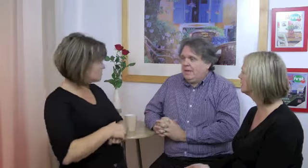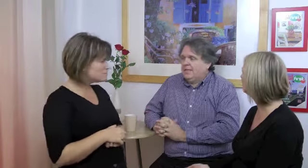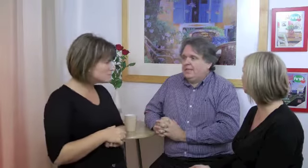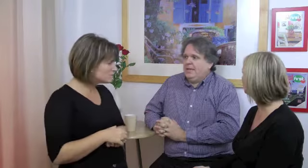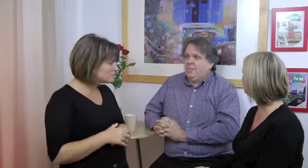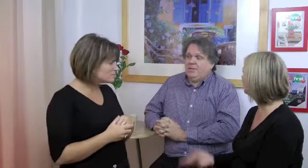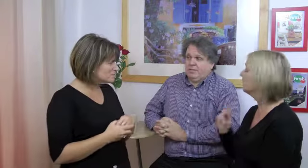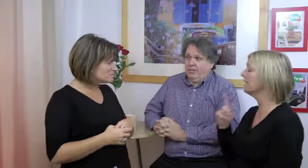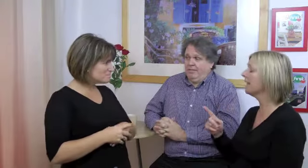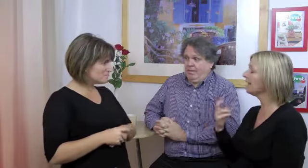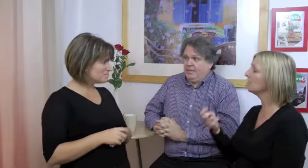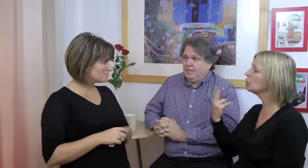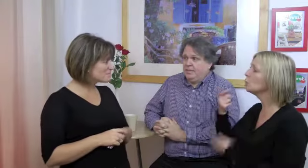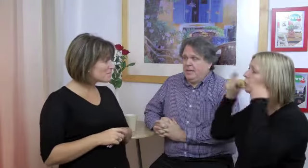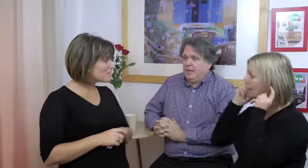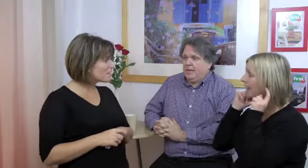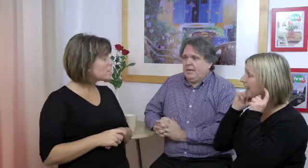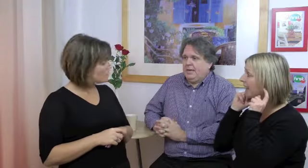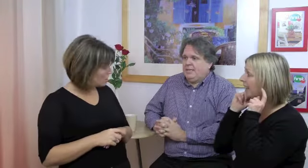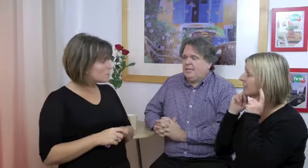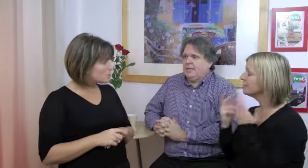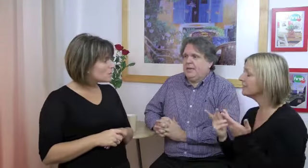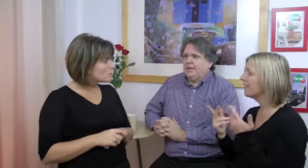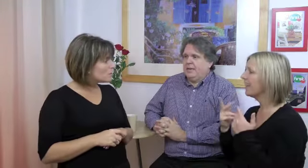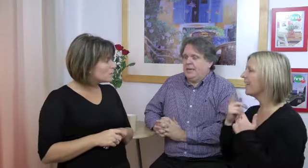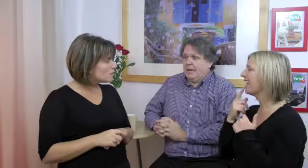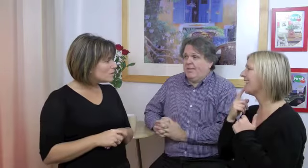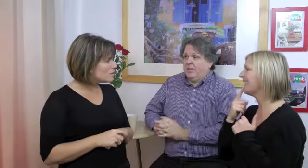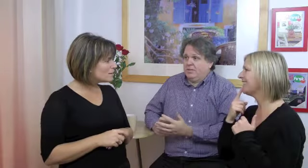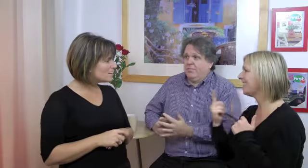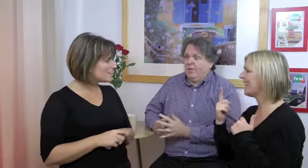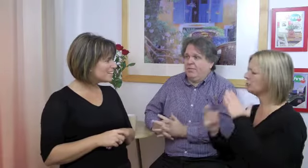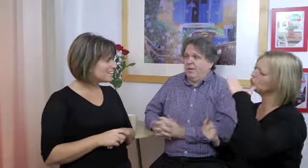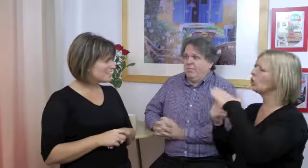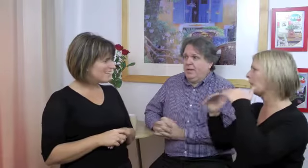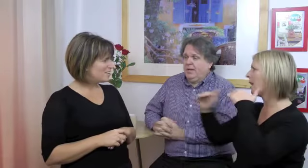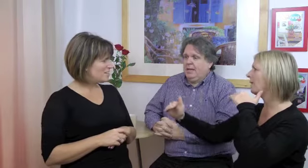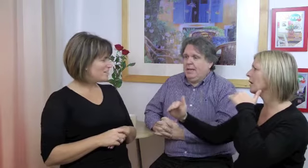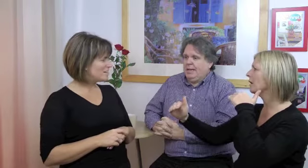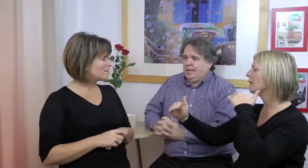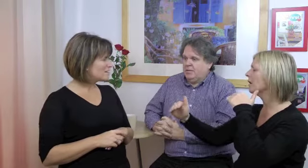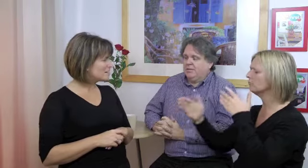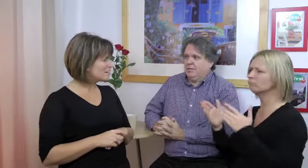Yes, he wears two hearing aids. He does say at that level, the top level of rugby he couldn't